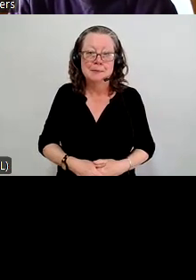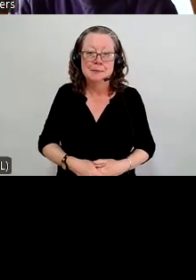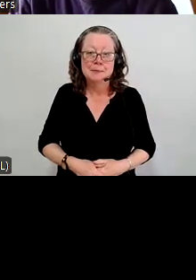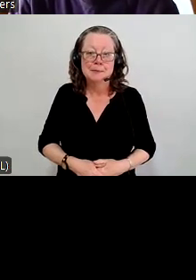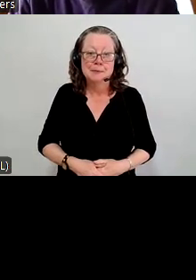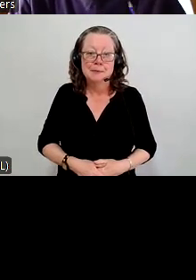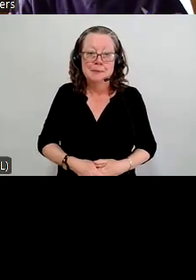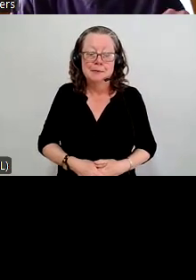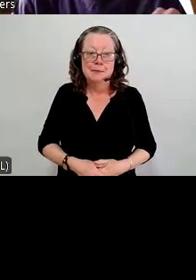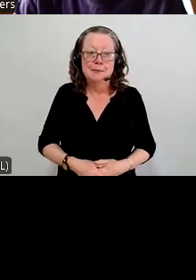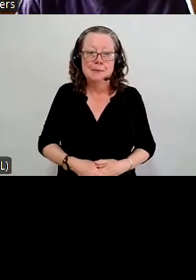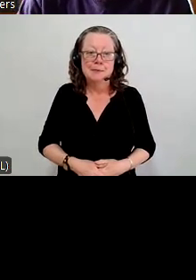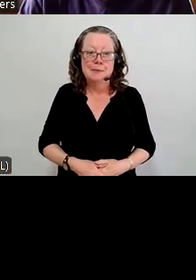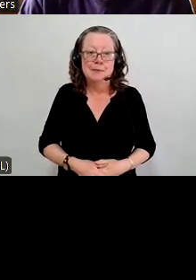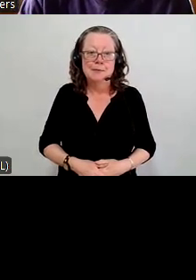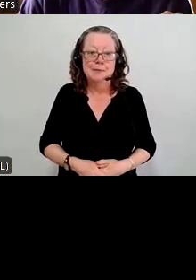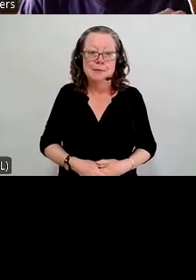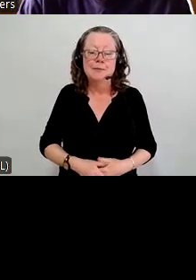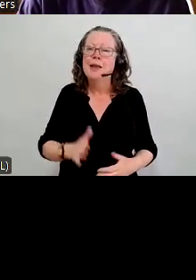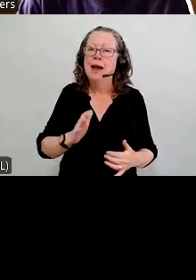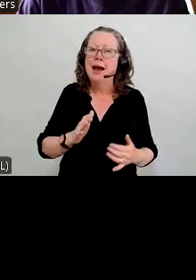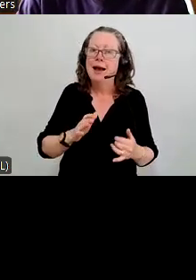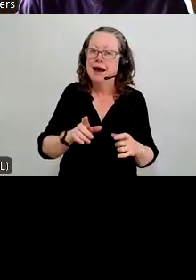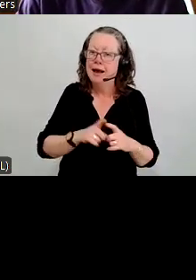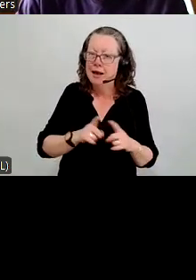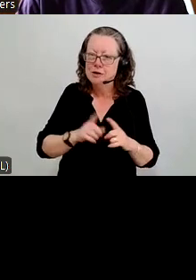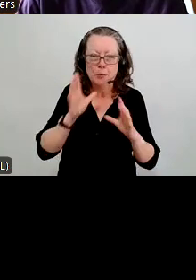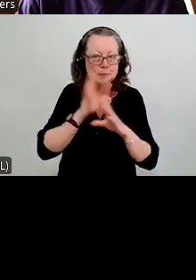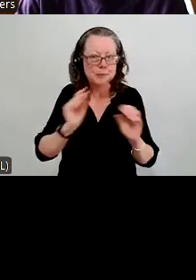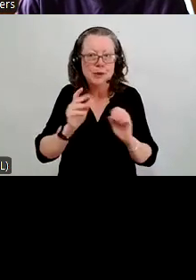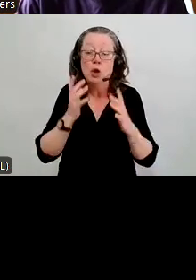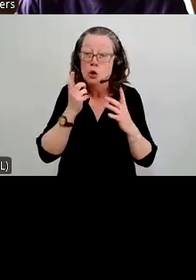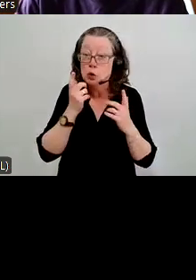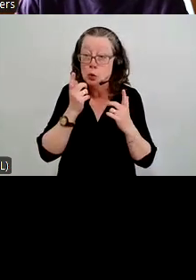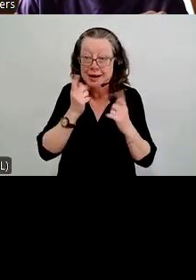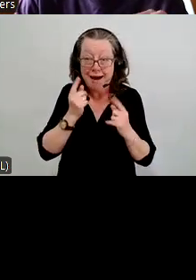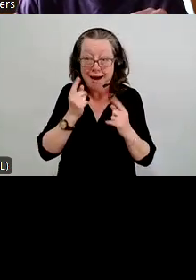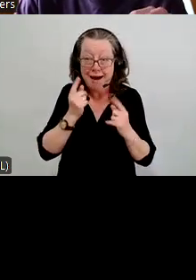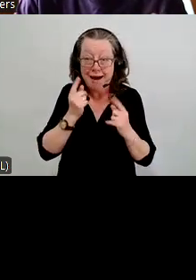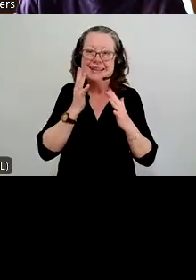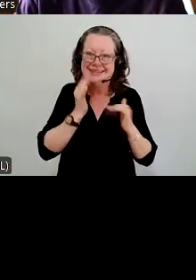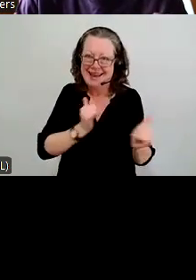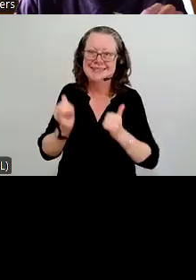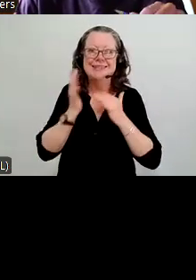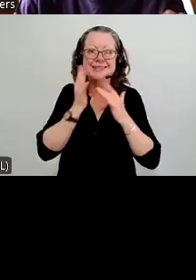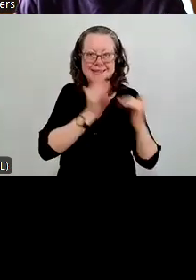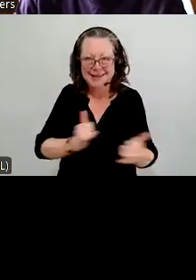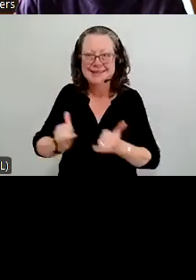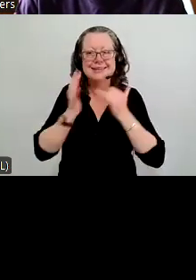The last thing is about you can do a lot of testing with this stuff. You can trial and see if it works.